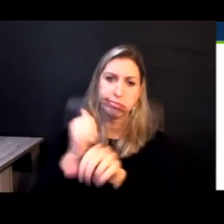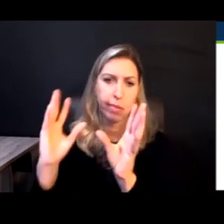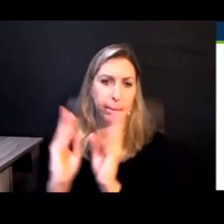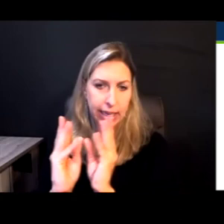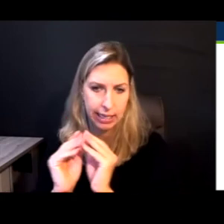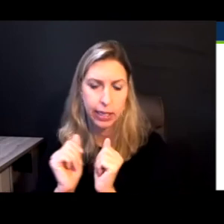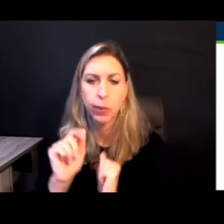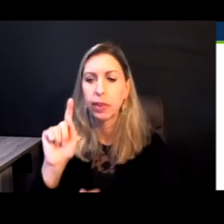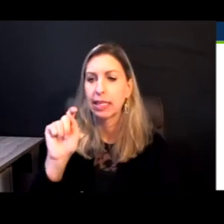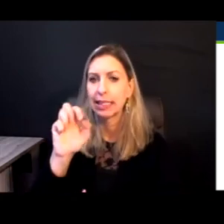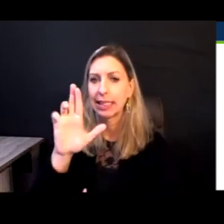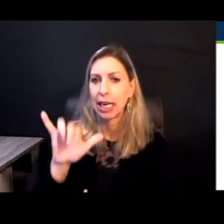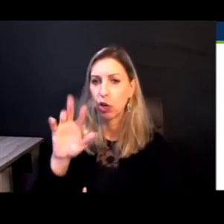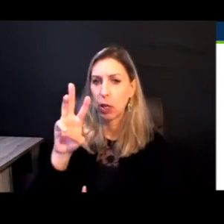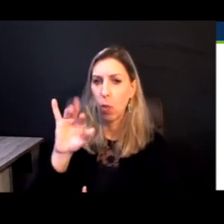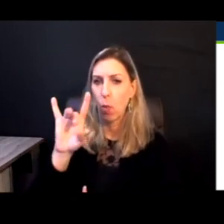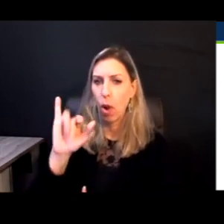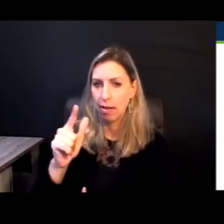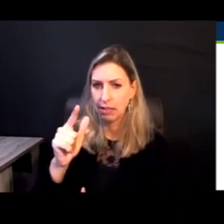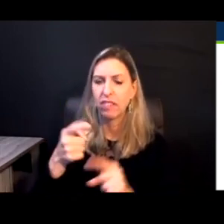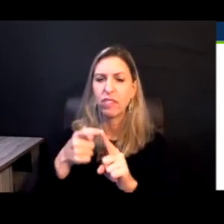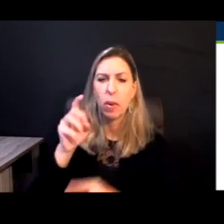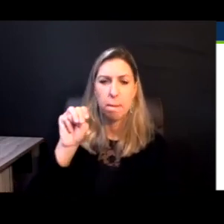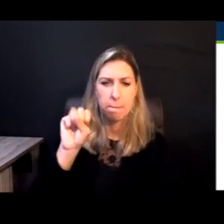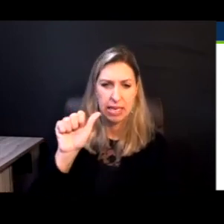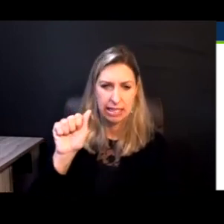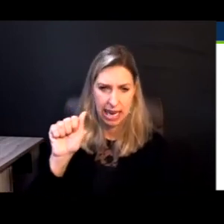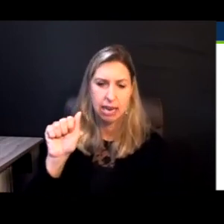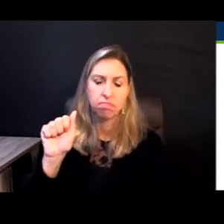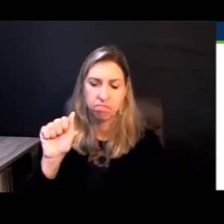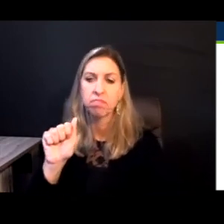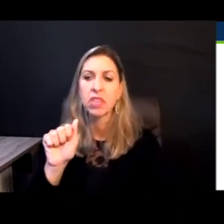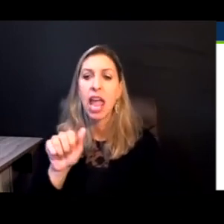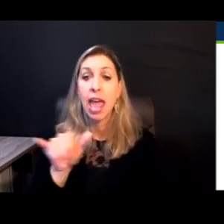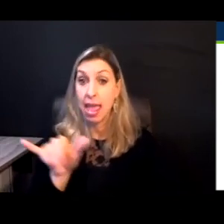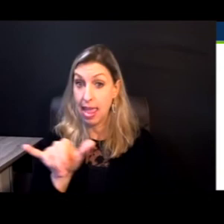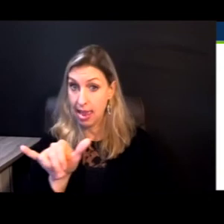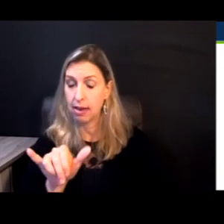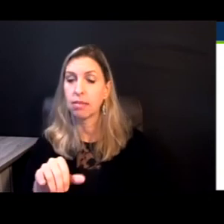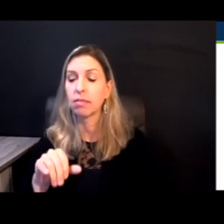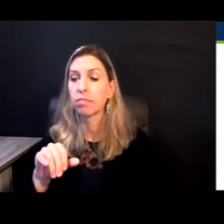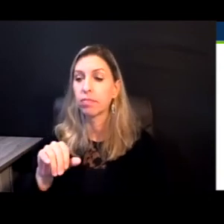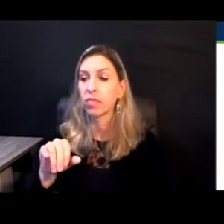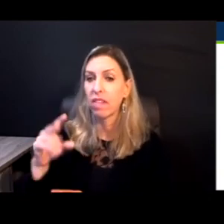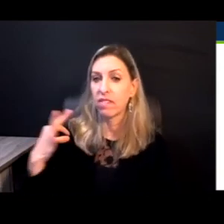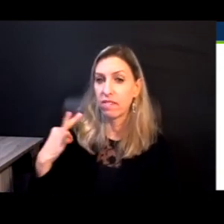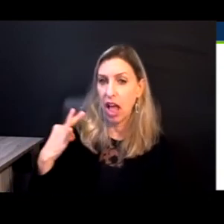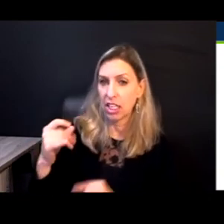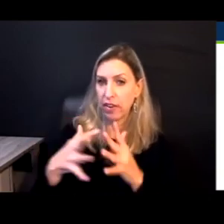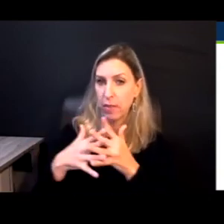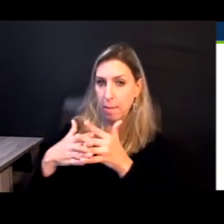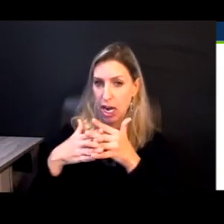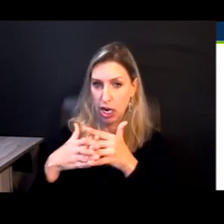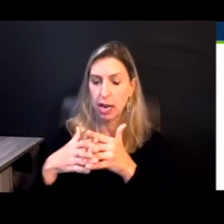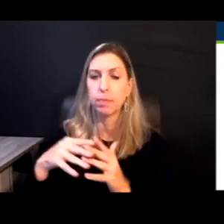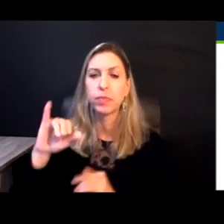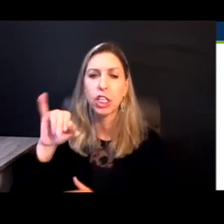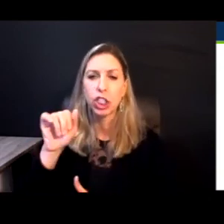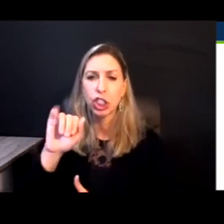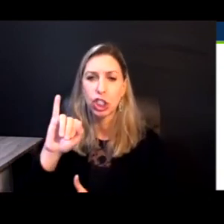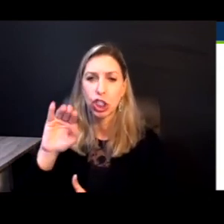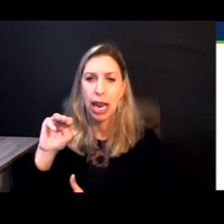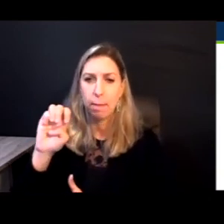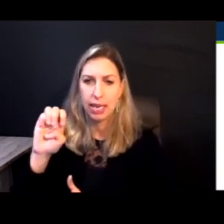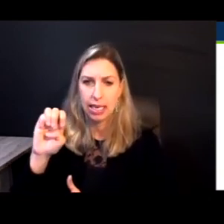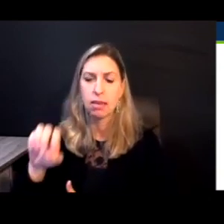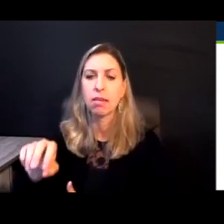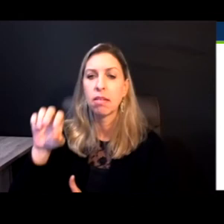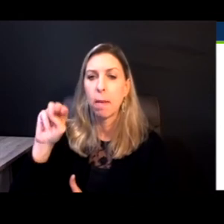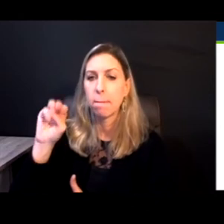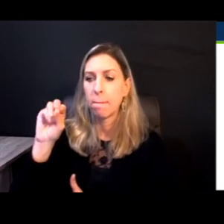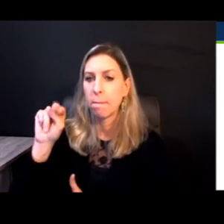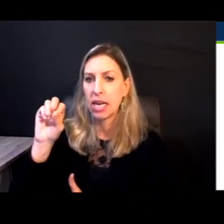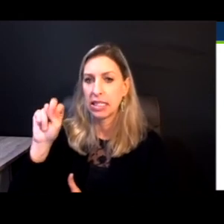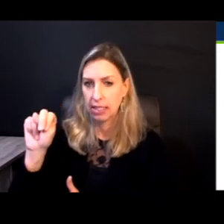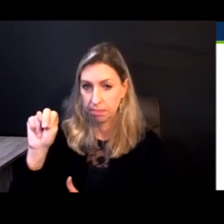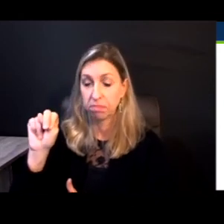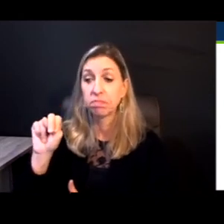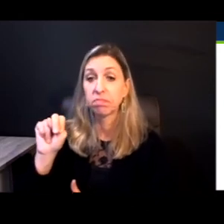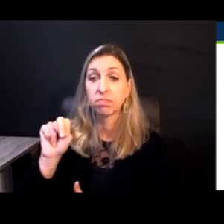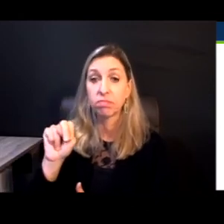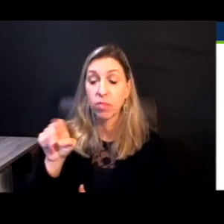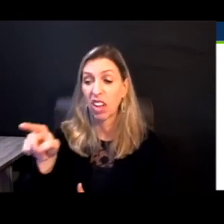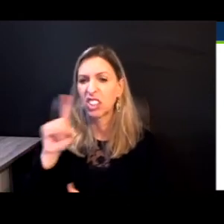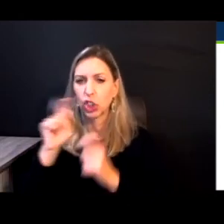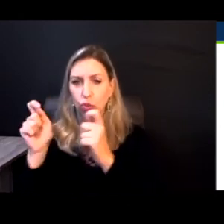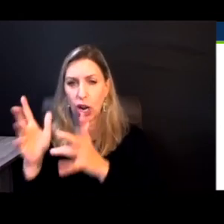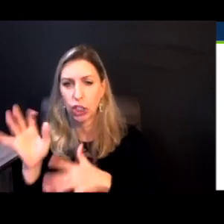I met with Jaime Monson, VONA DHH Mental Health Service,